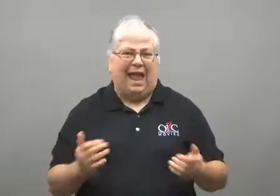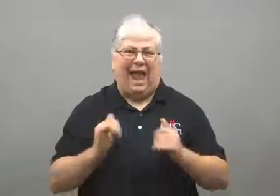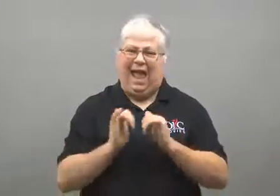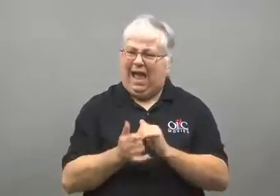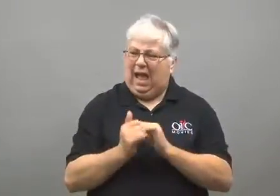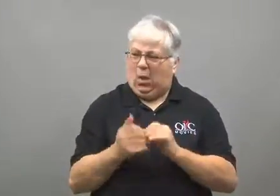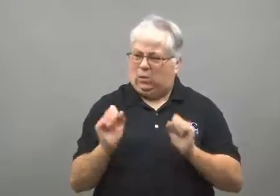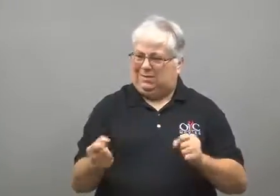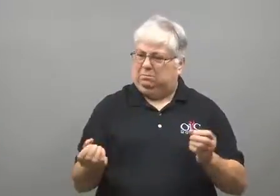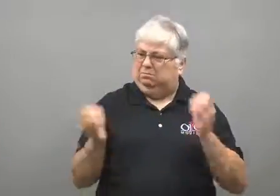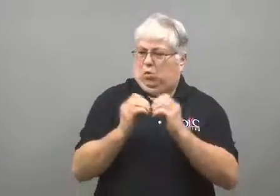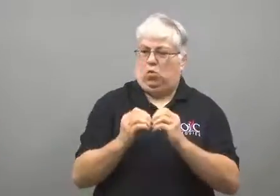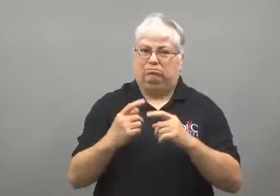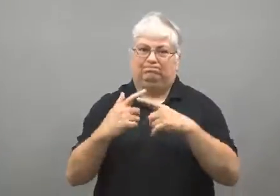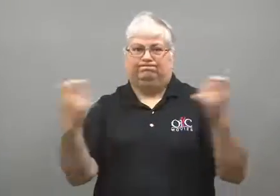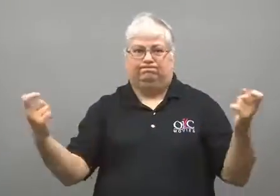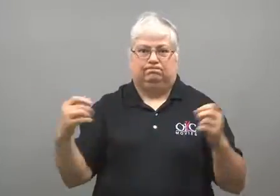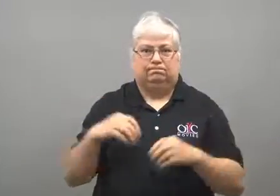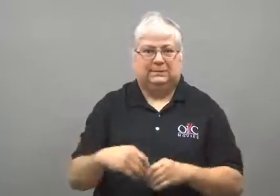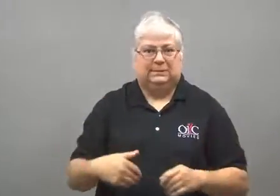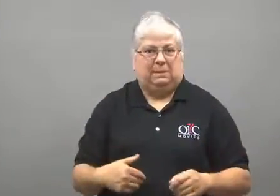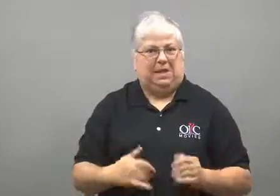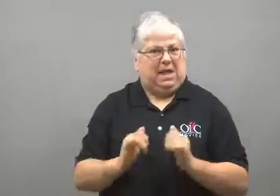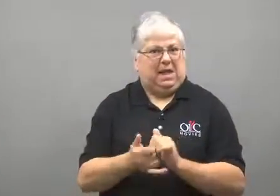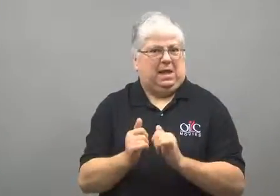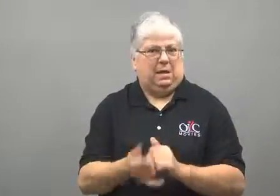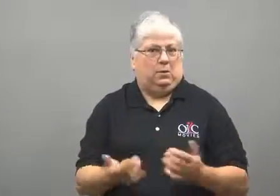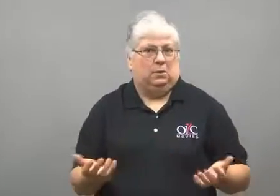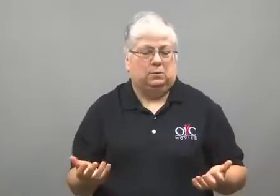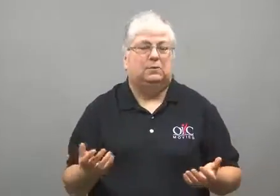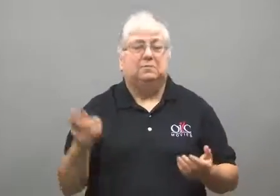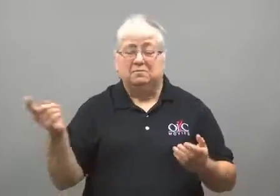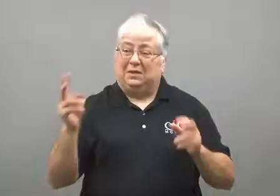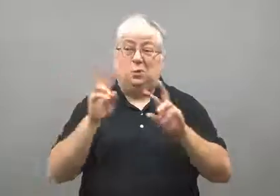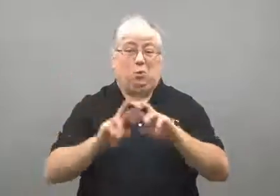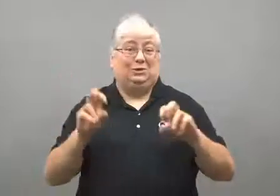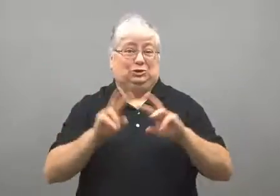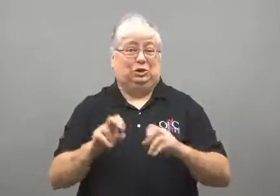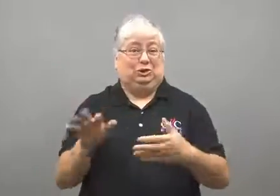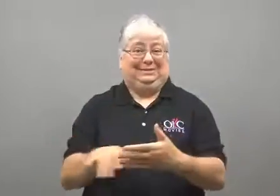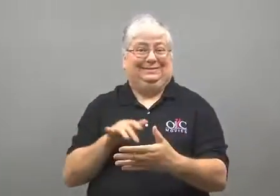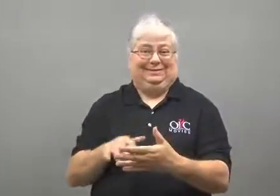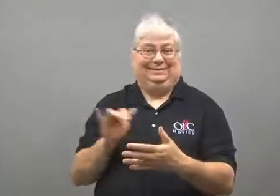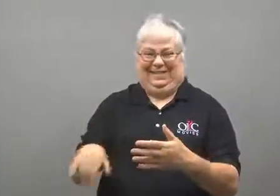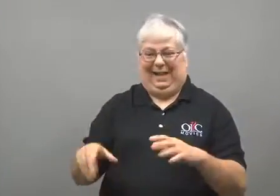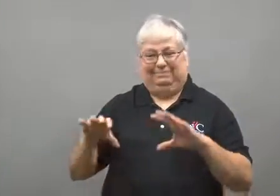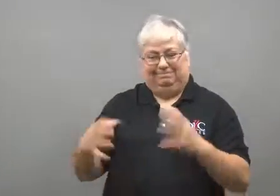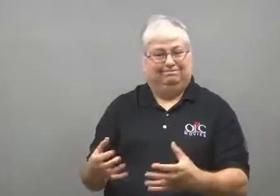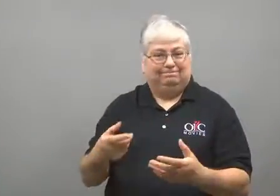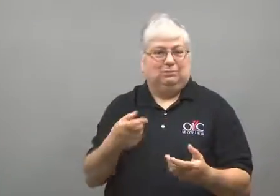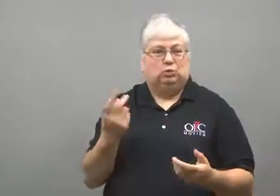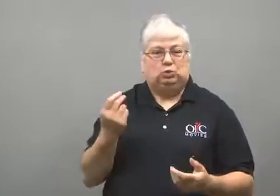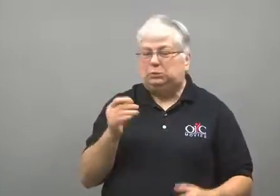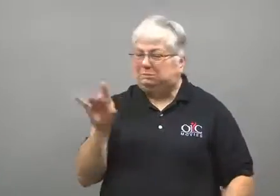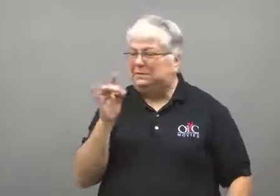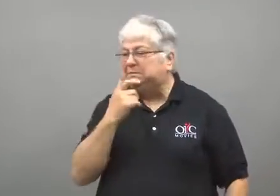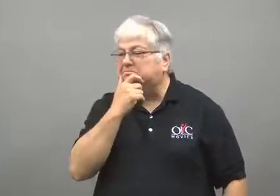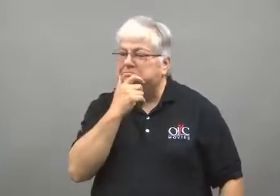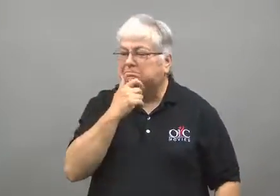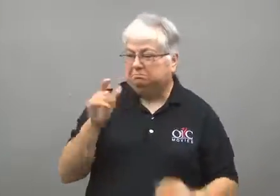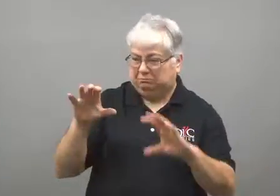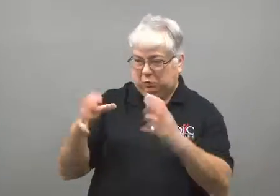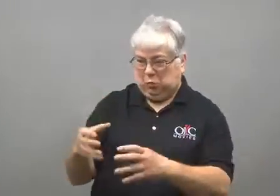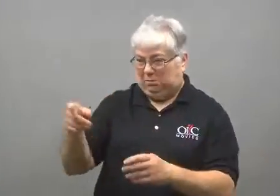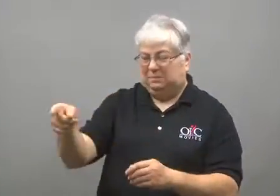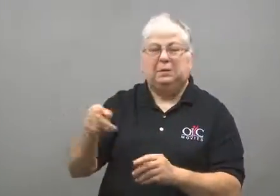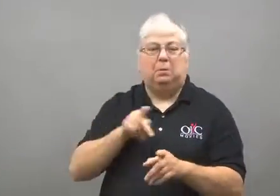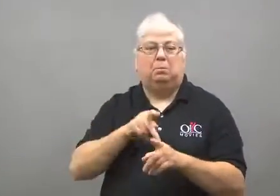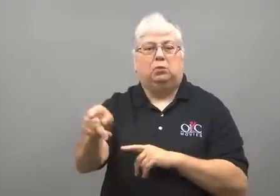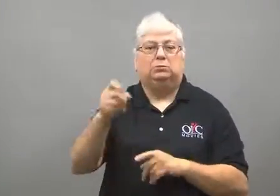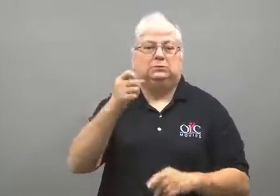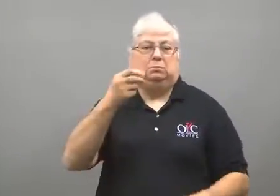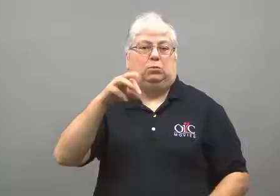How can a person increase the variety of bacteria in the digestive system?